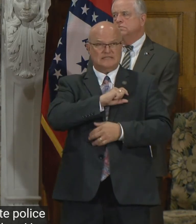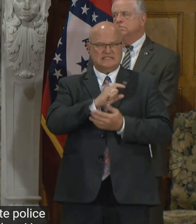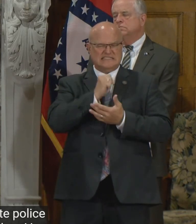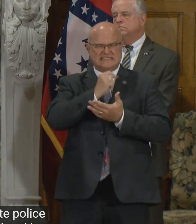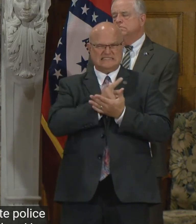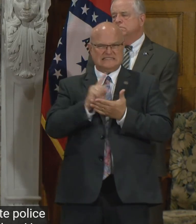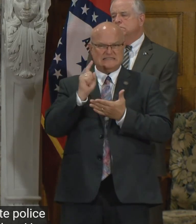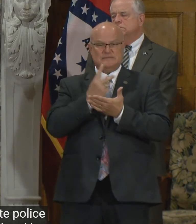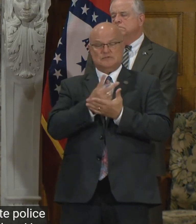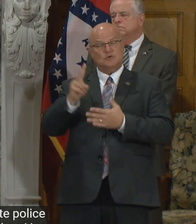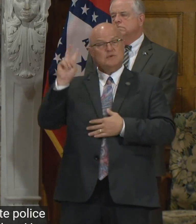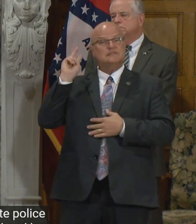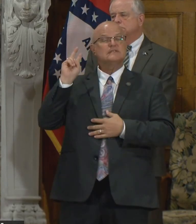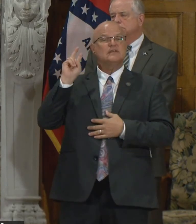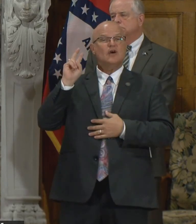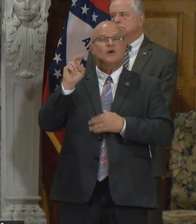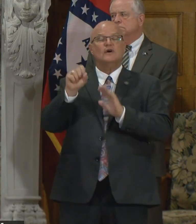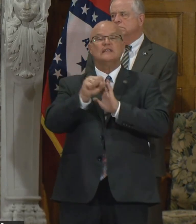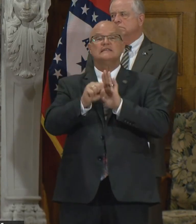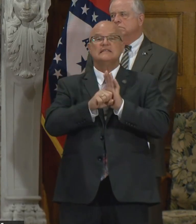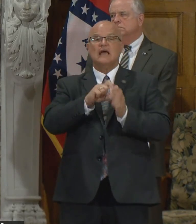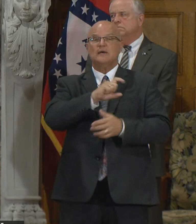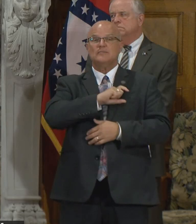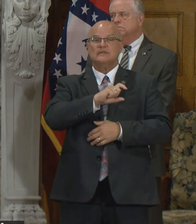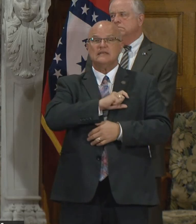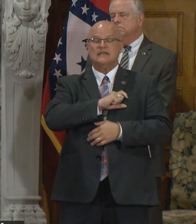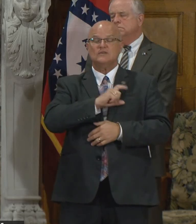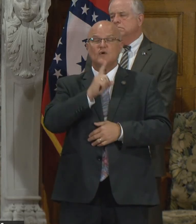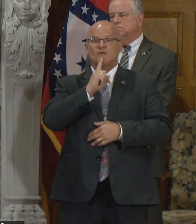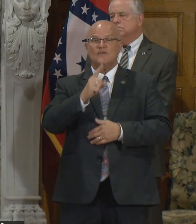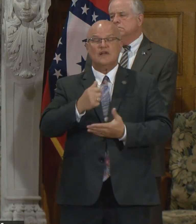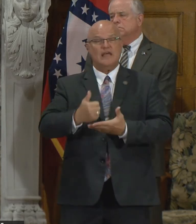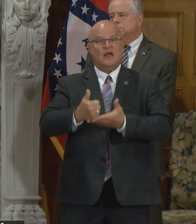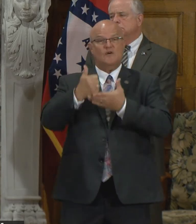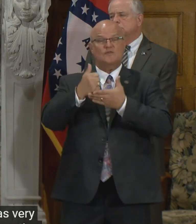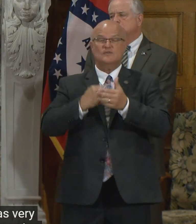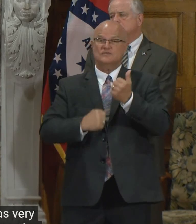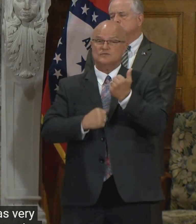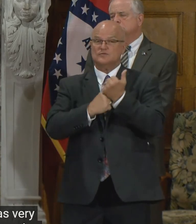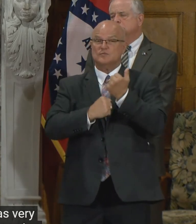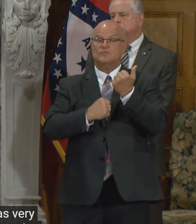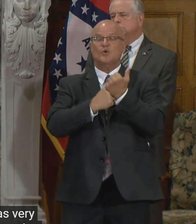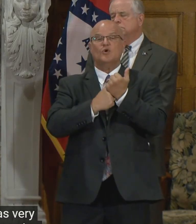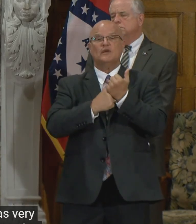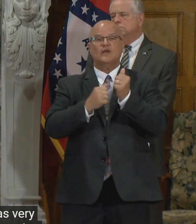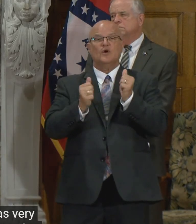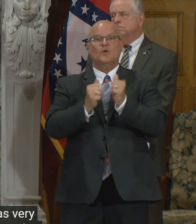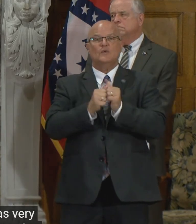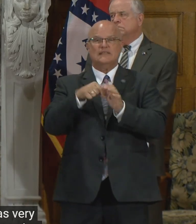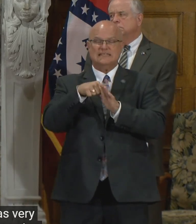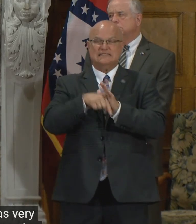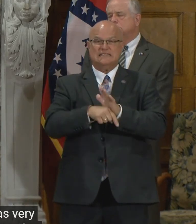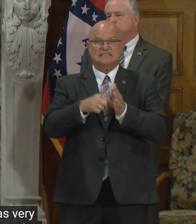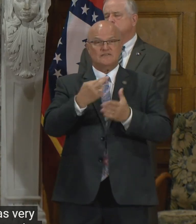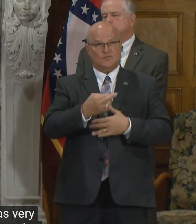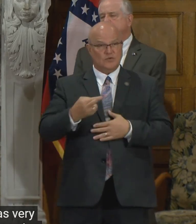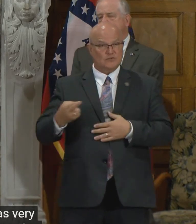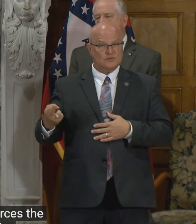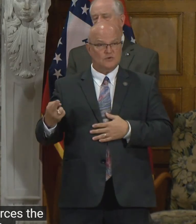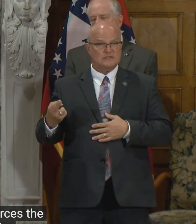But the weekend before the state police was very instrumental in supporting with intensive resources.